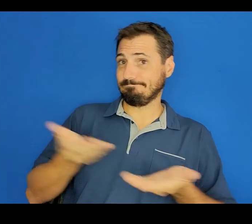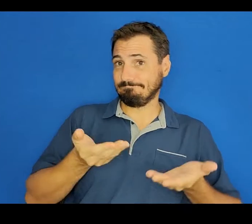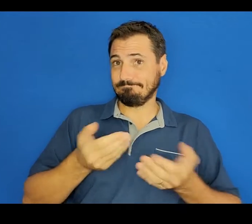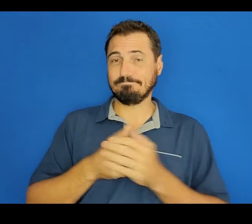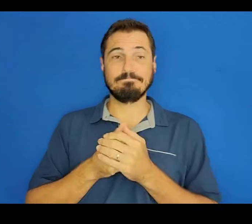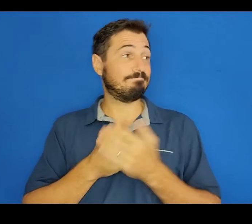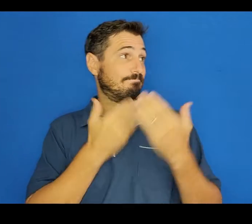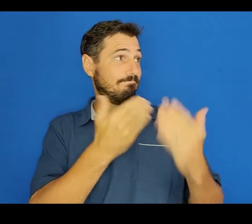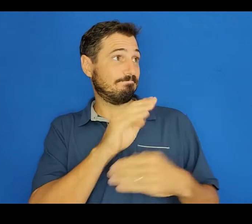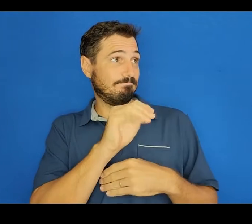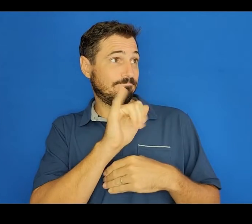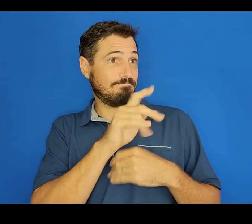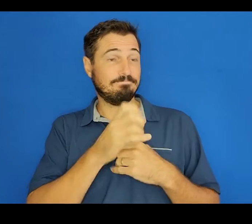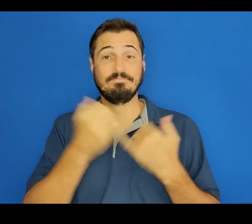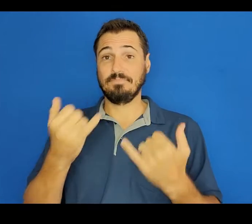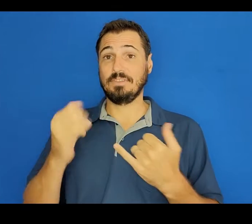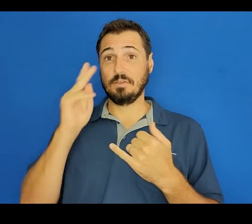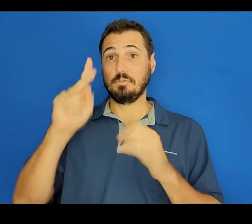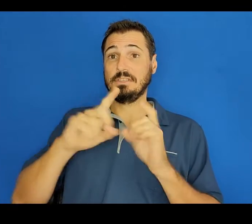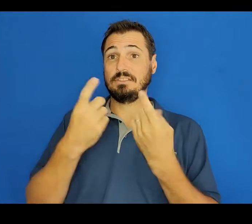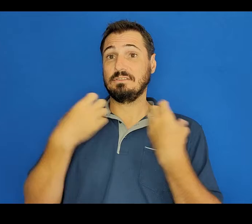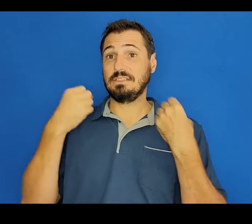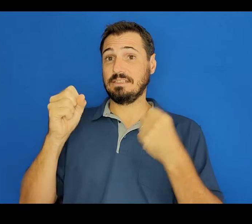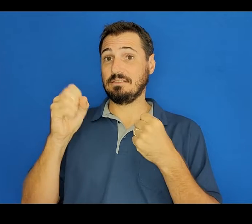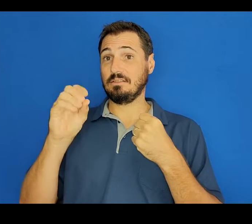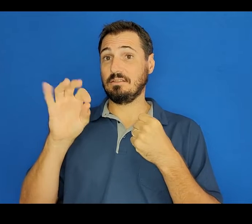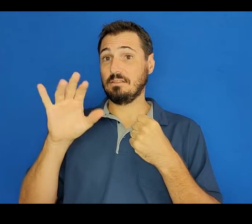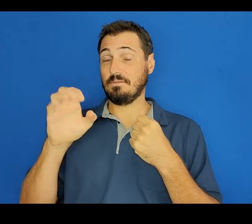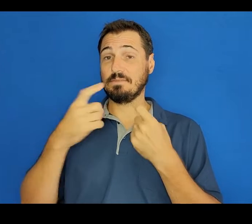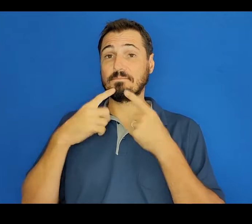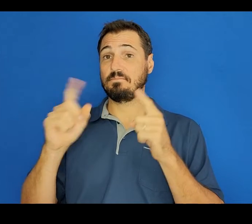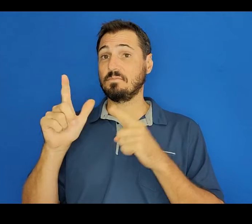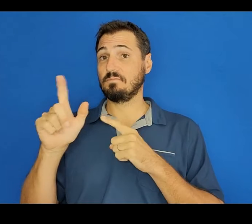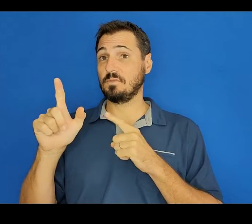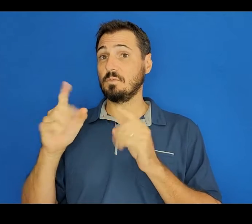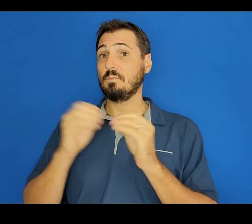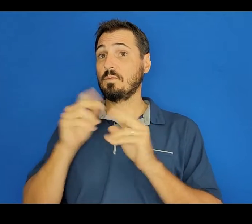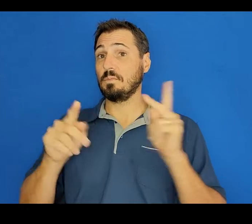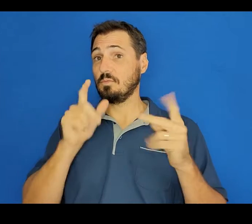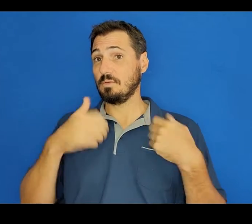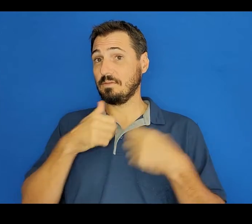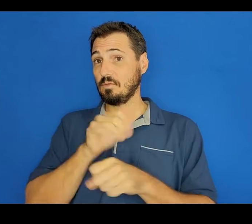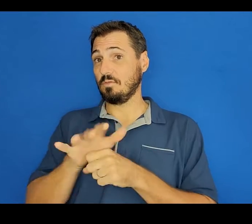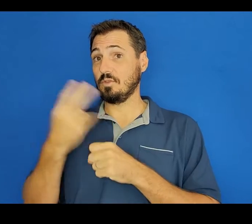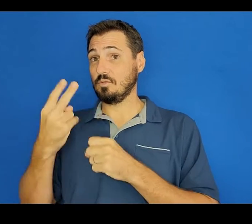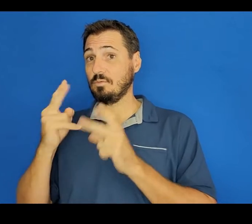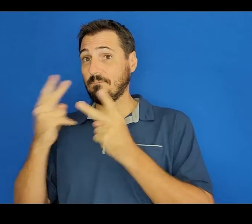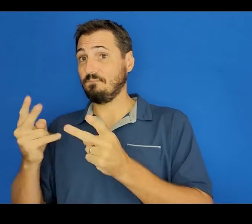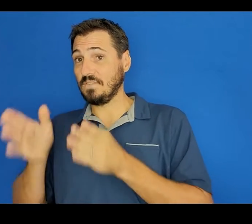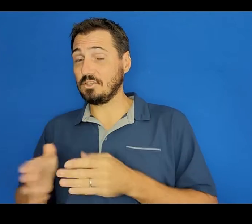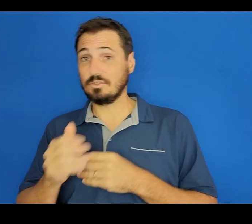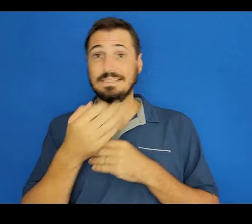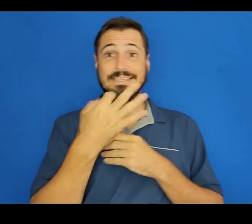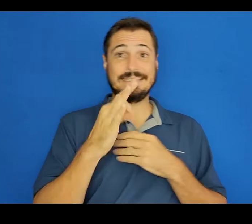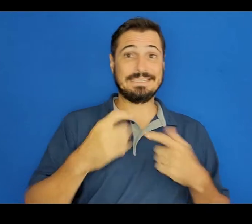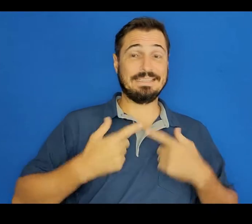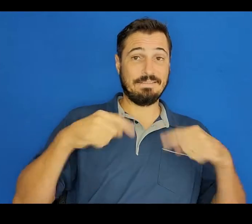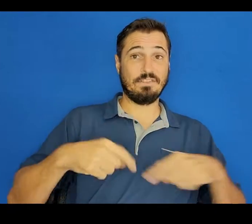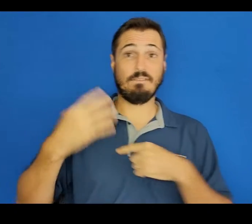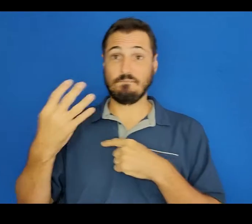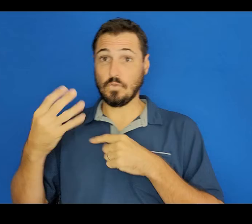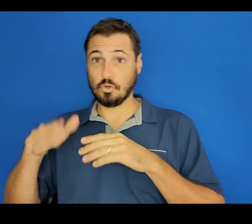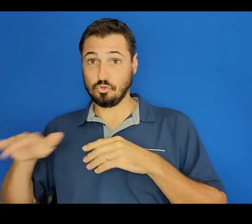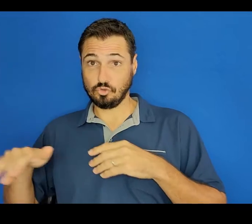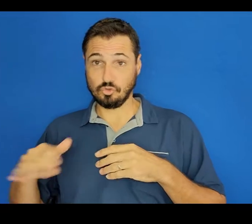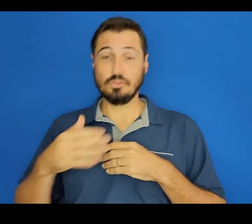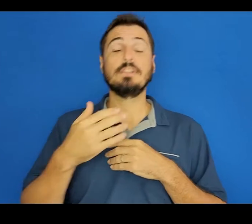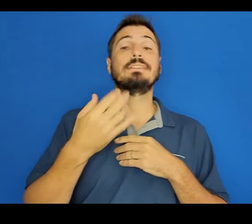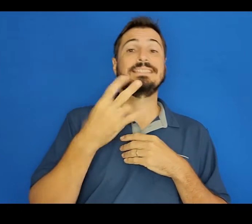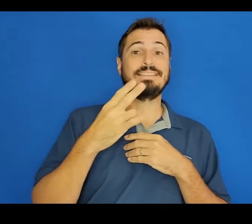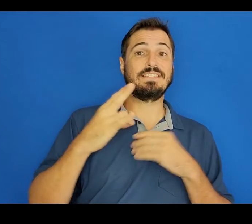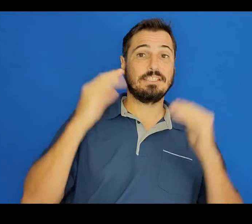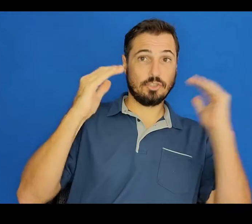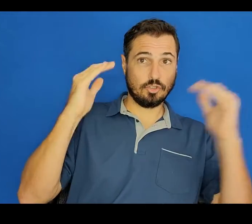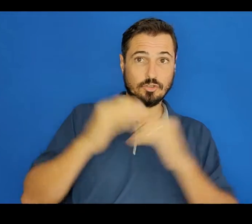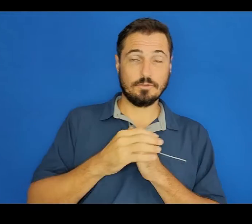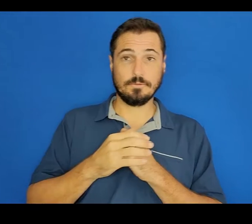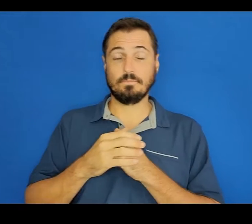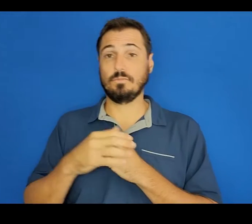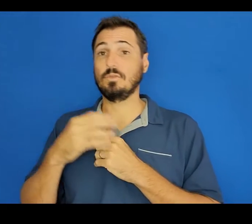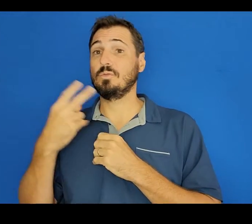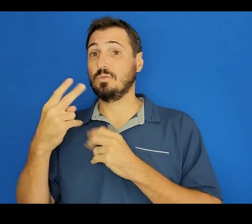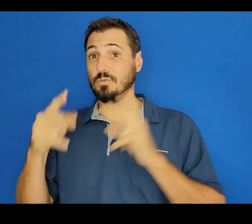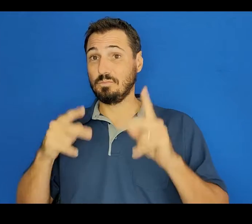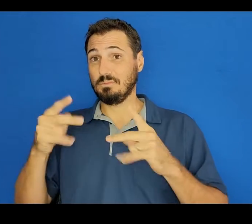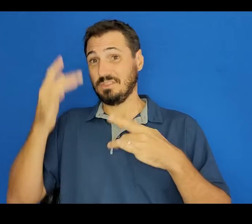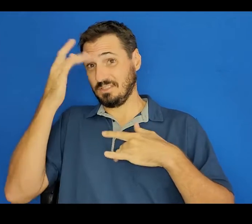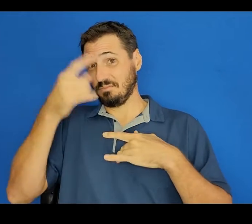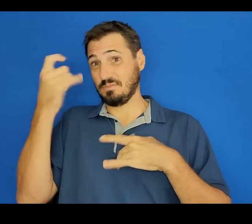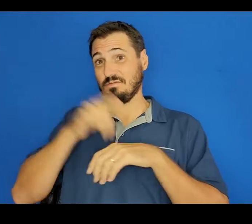Today, the Kauai District Health Office is reporting 21 new cases: two visitors and 19 residents. Four are children and 17 are adults. Two of the cases are related to mainland travel. The